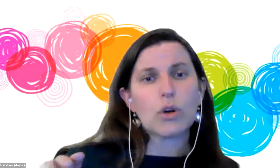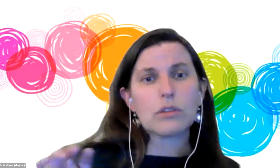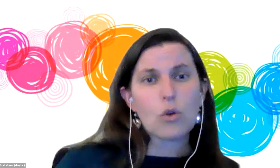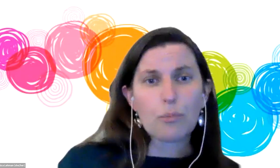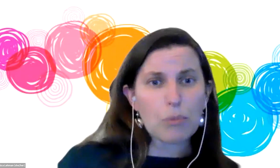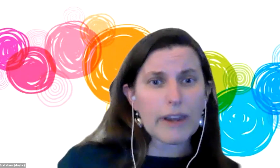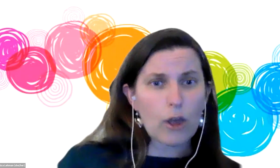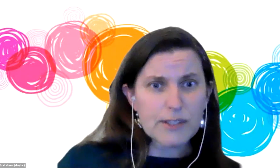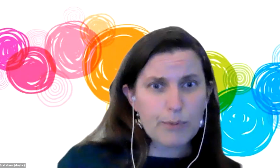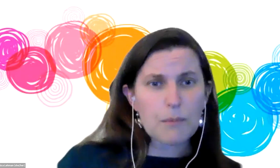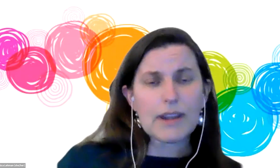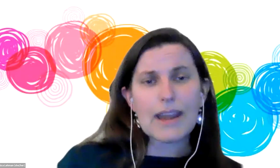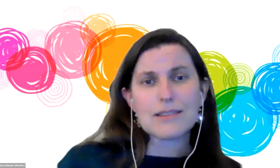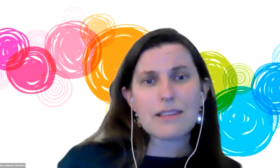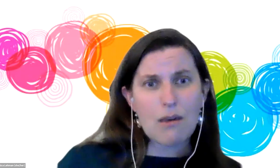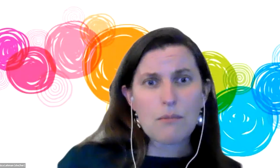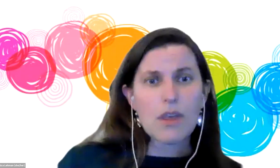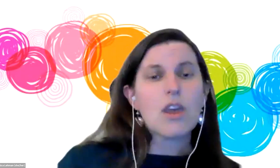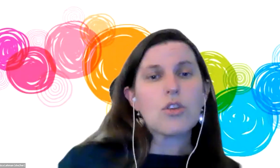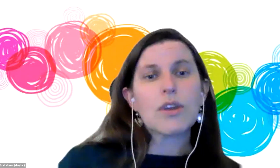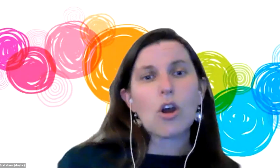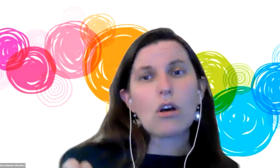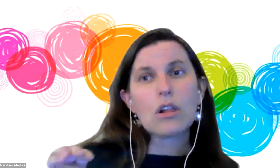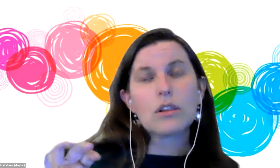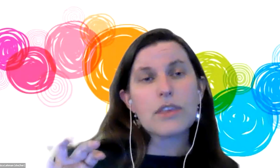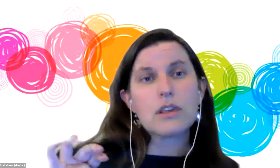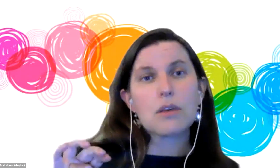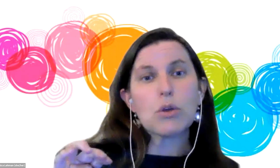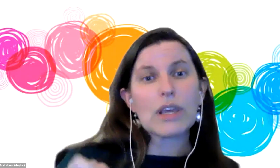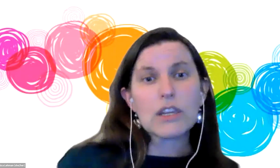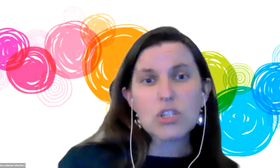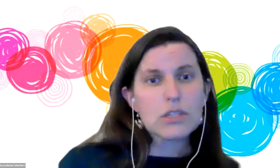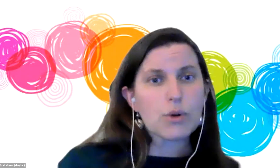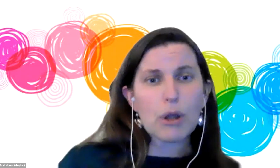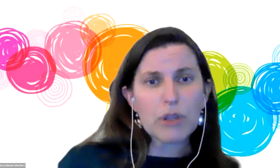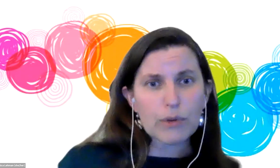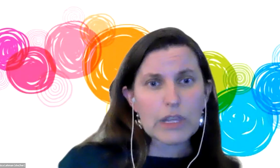crisis care policy if it is not posted on their website which we have not found yet. You can call your local public